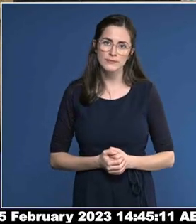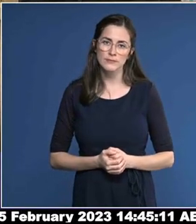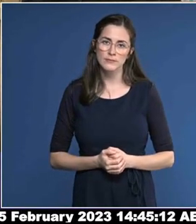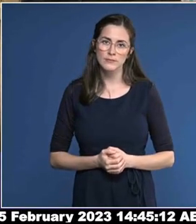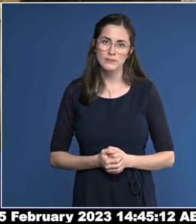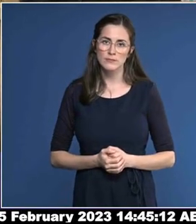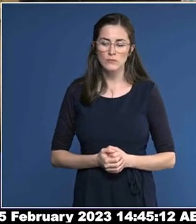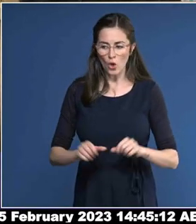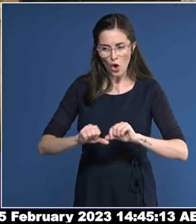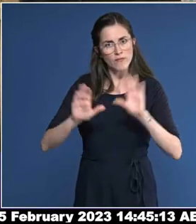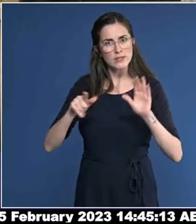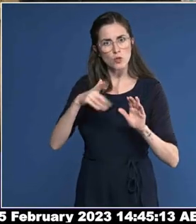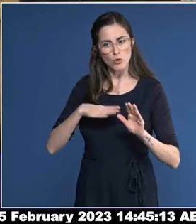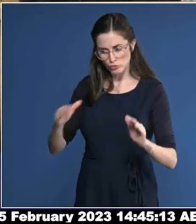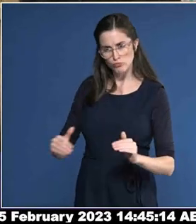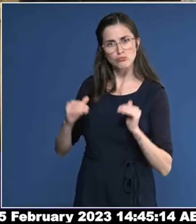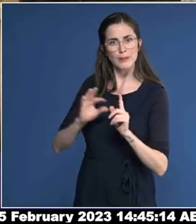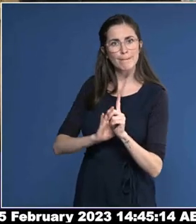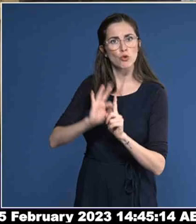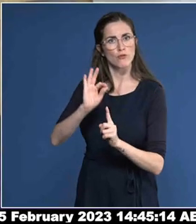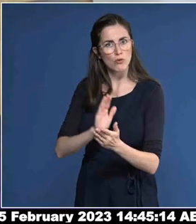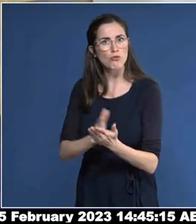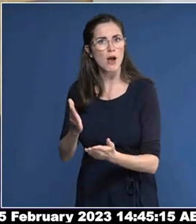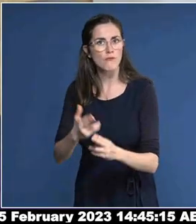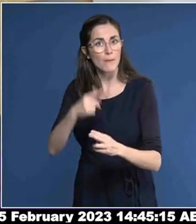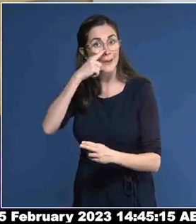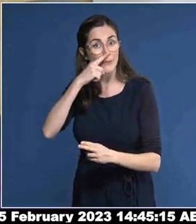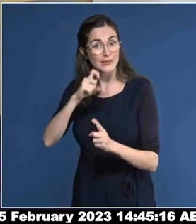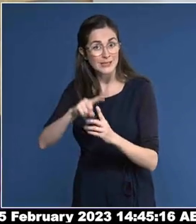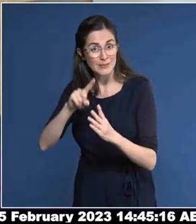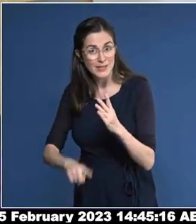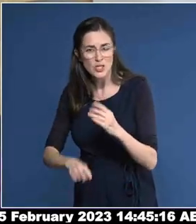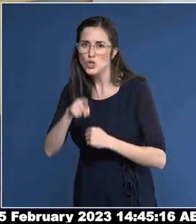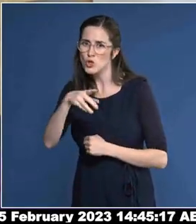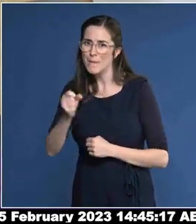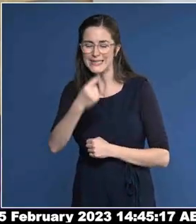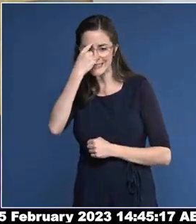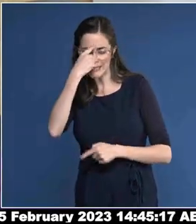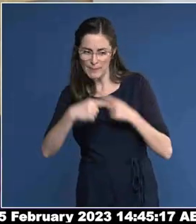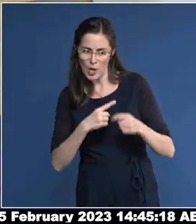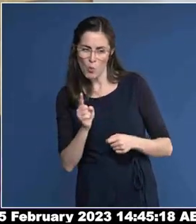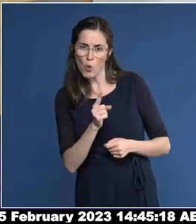disability is the recognition of dignity of risk, and inherent in that is the opportunity